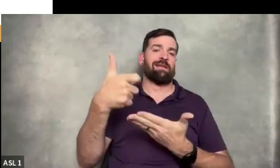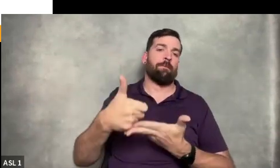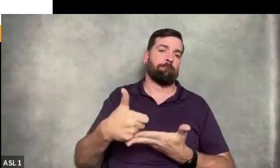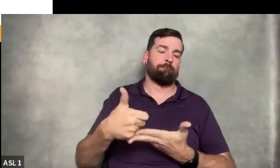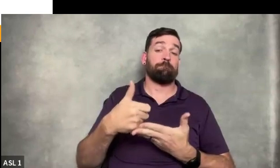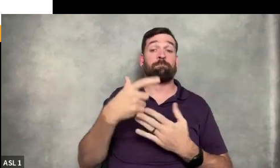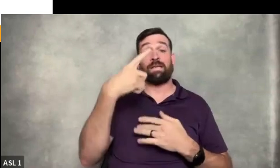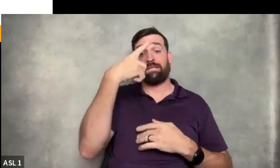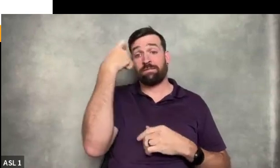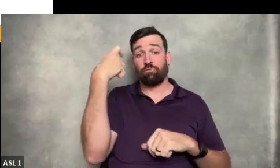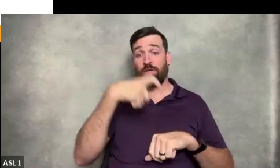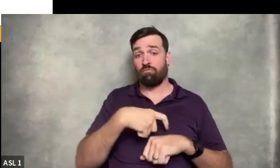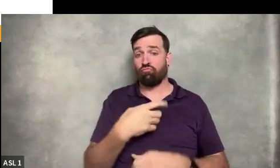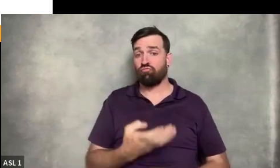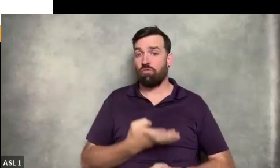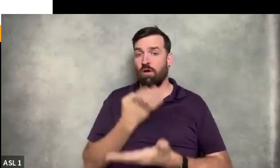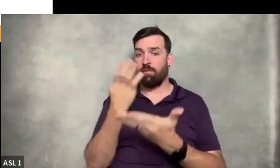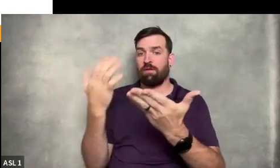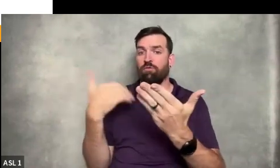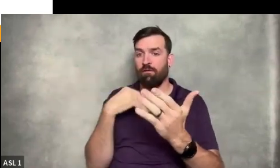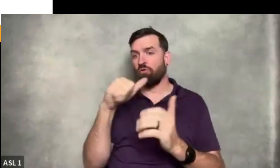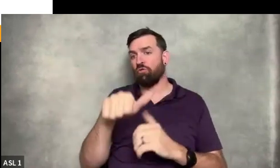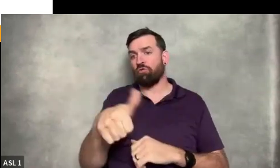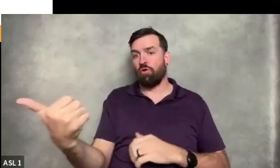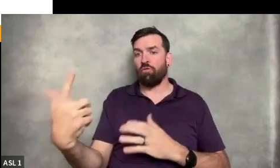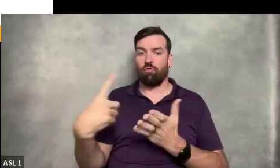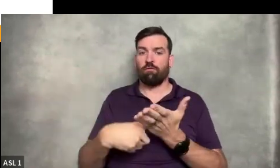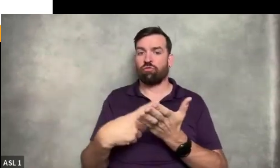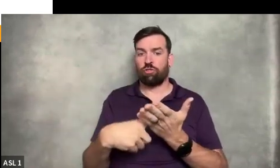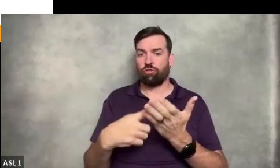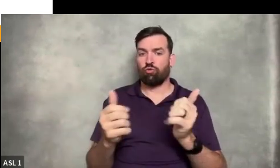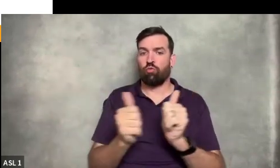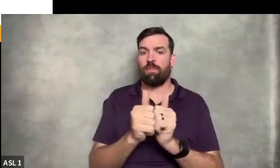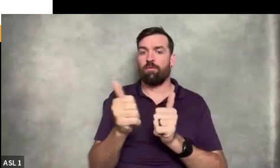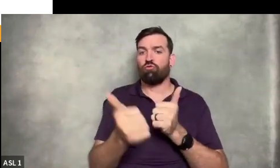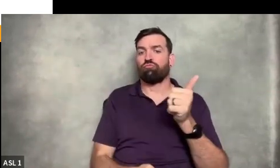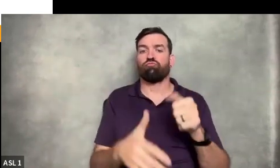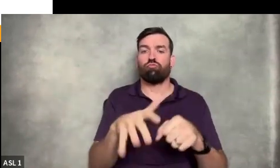we recommend that you have another conversation about this with your Regional Administrator and